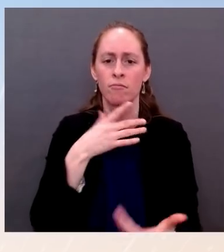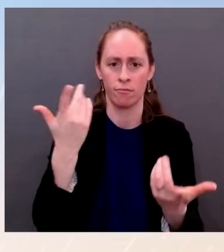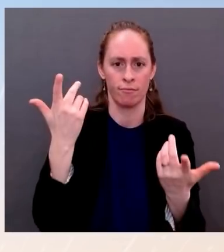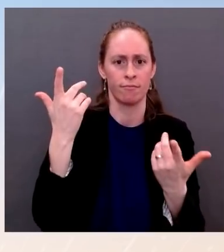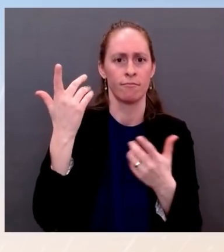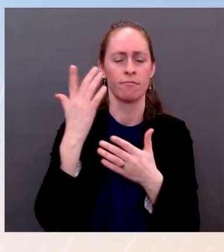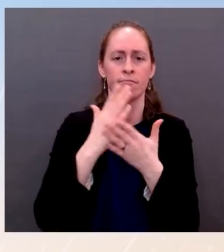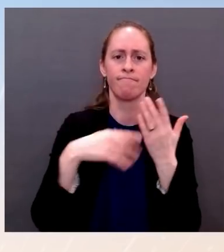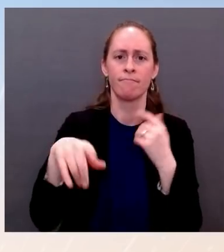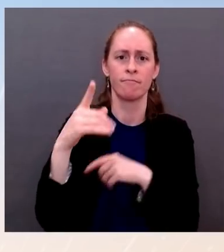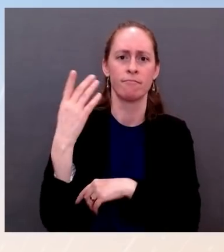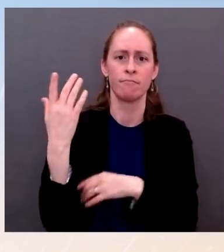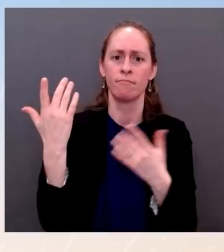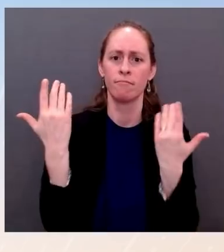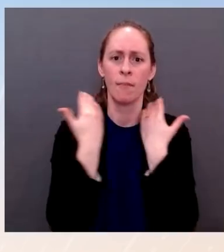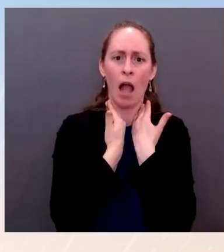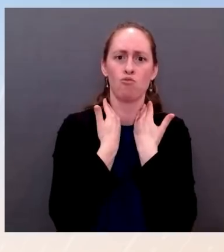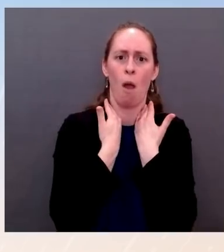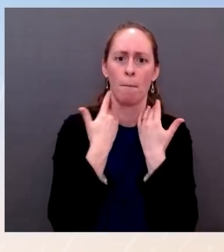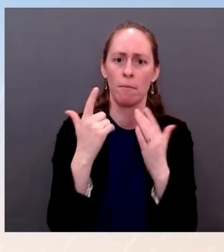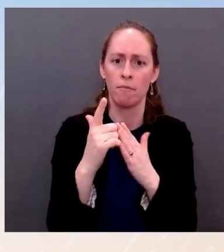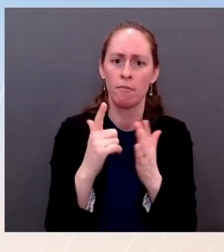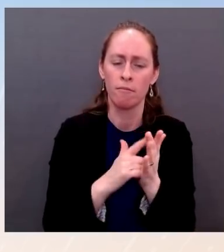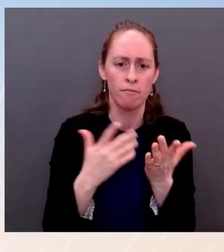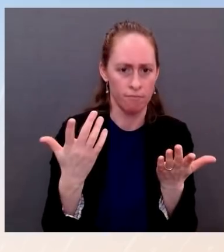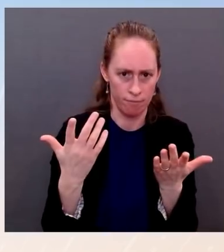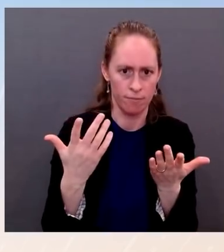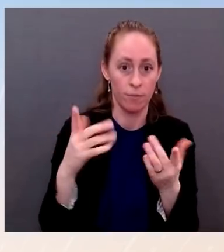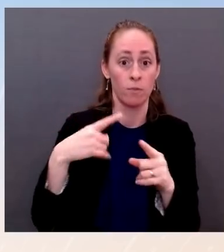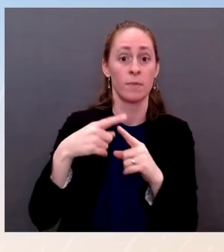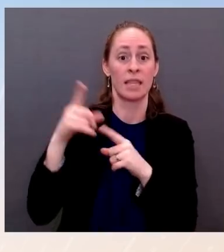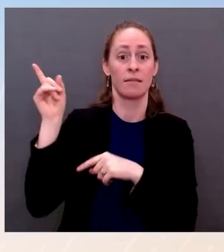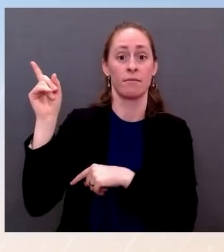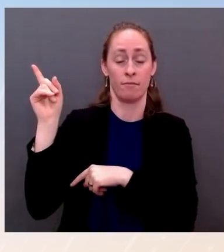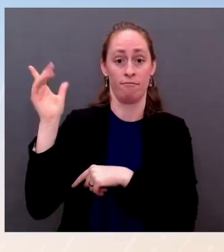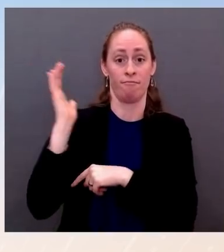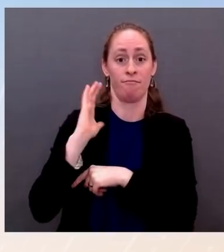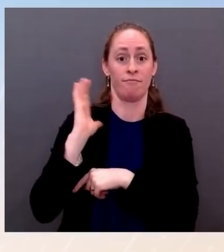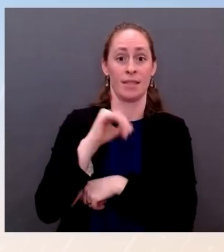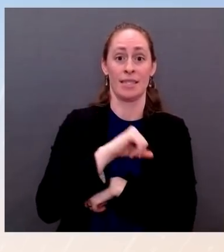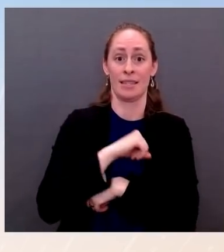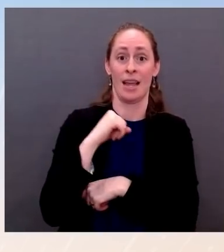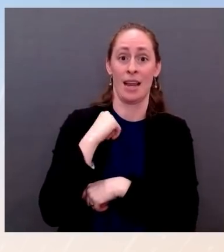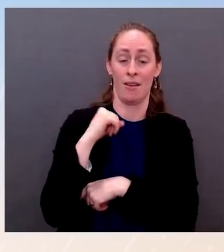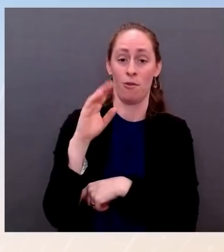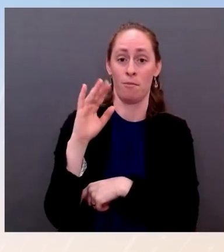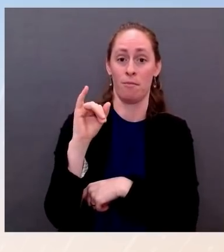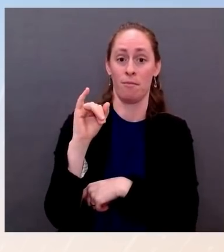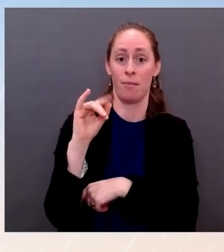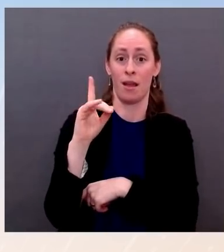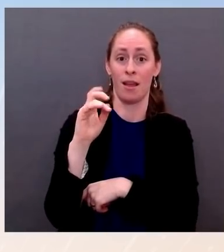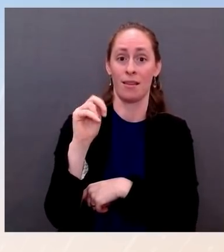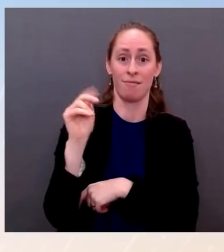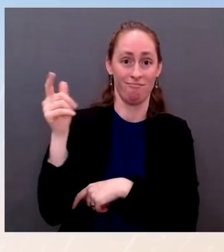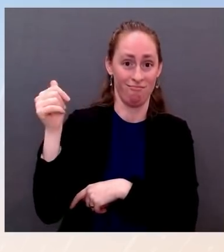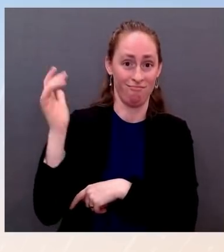to make it harder for student loan borrowers to erase their debts through bankruptcy, like other secured debts, such as credit cards.